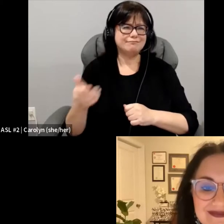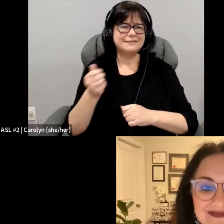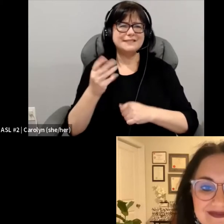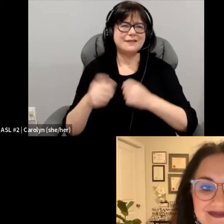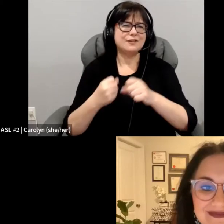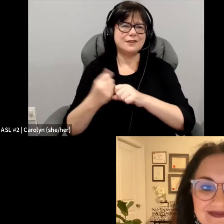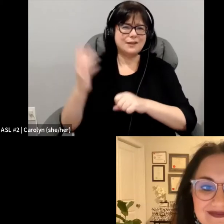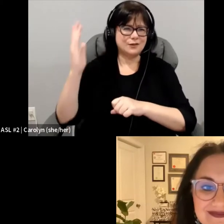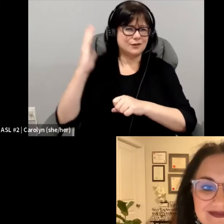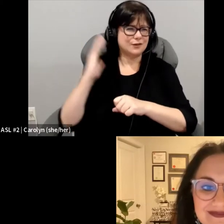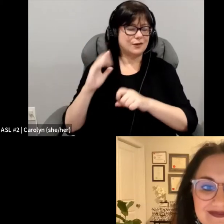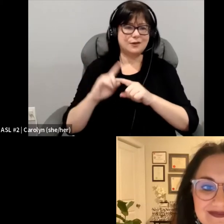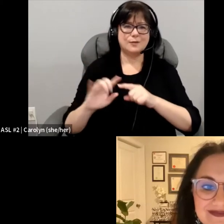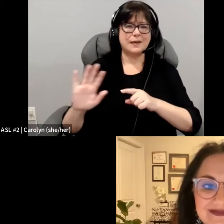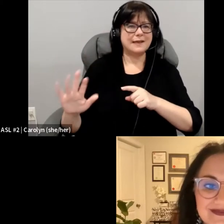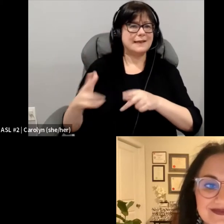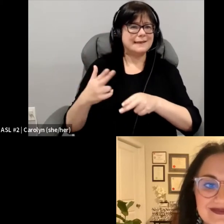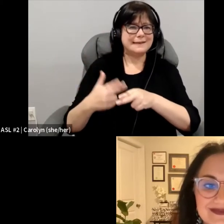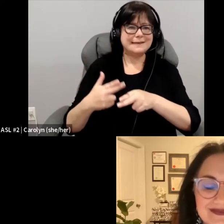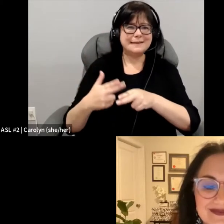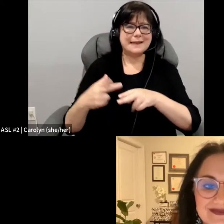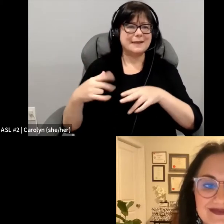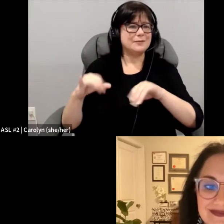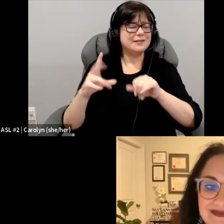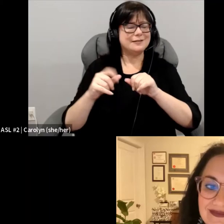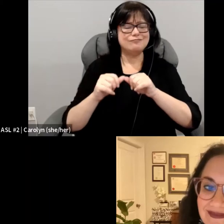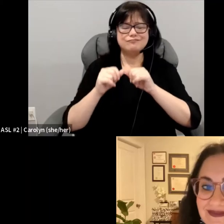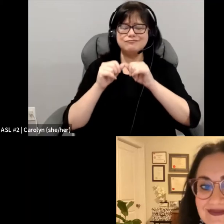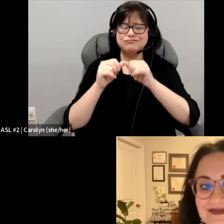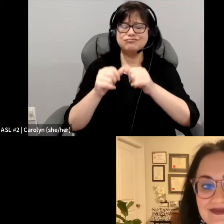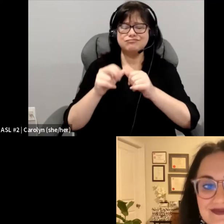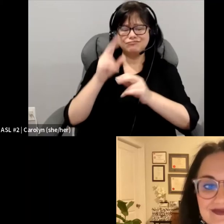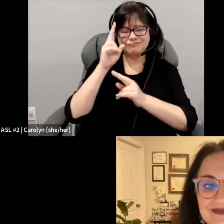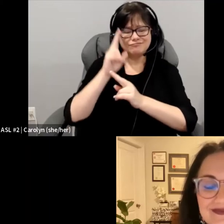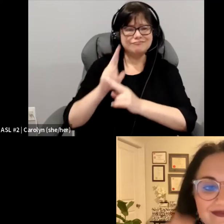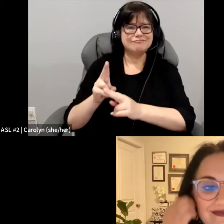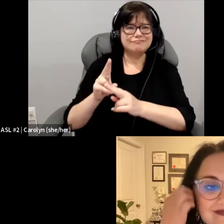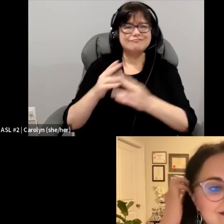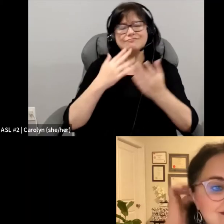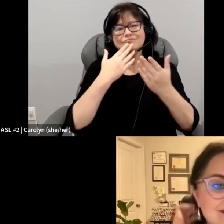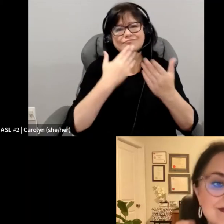THANK YOU FOR RAISING THAT IMPORTANT CASE.